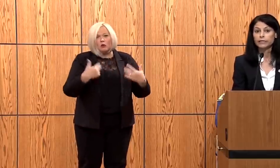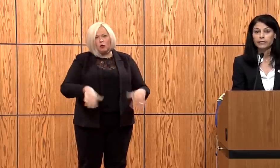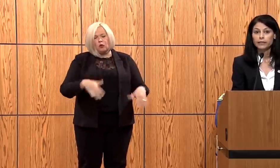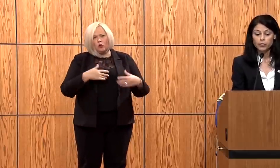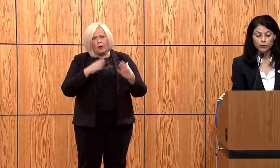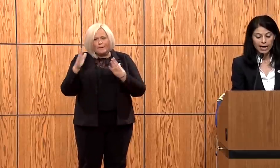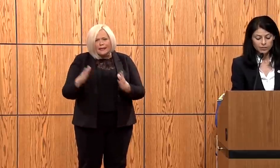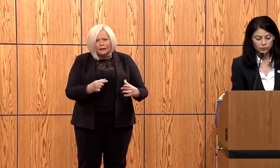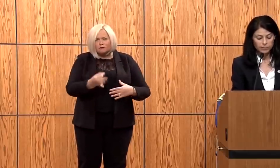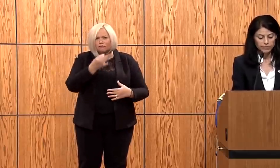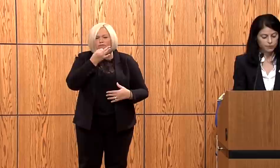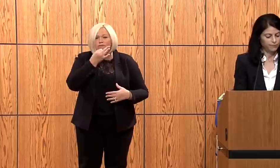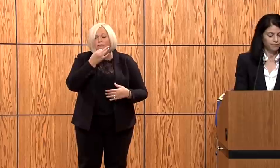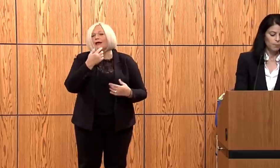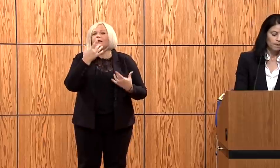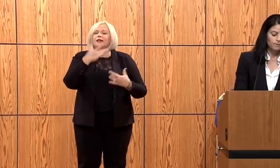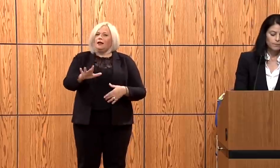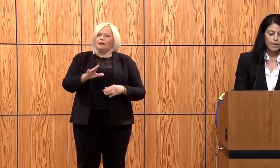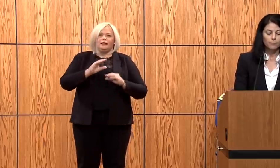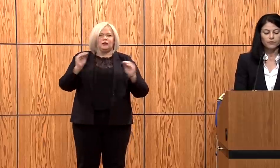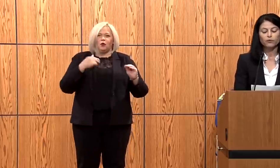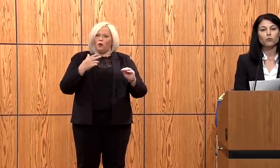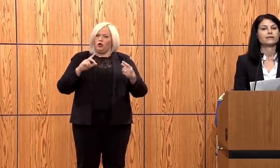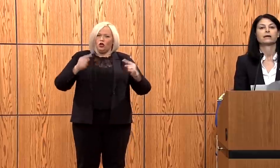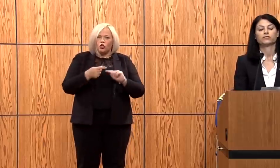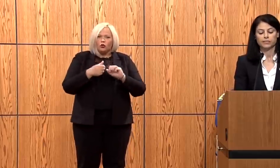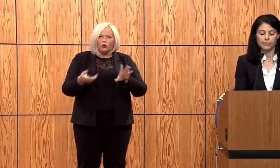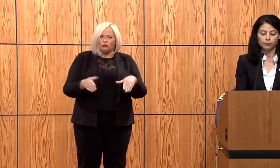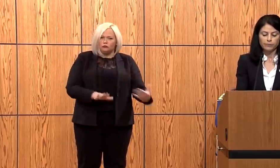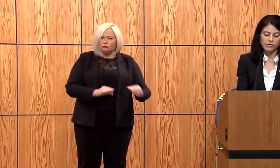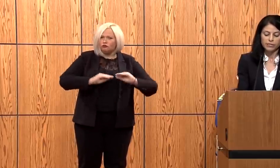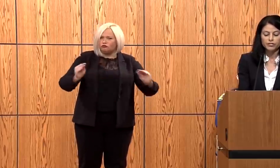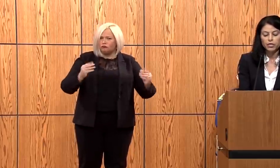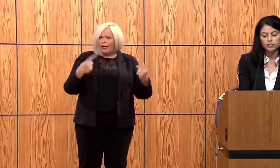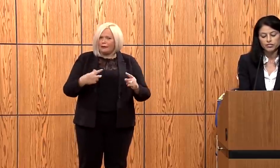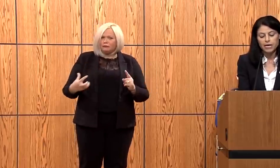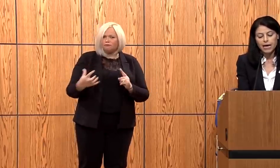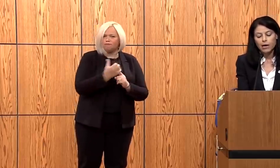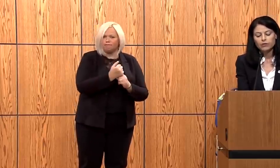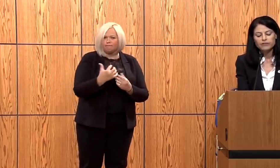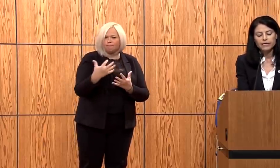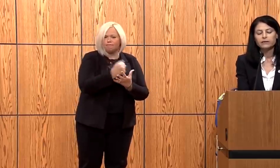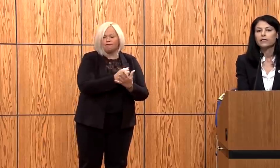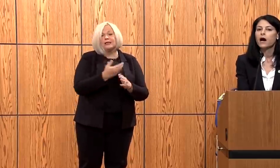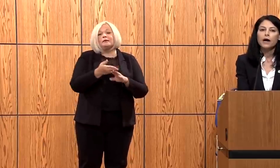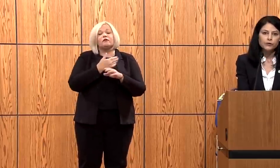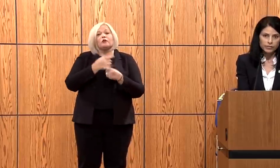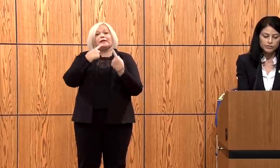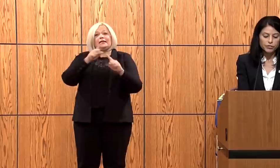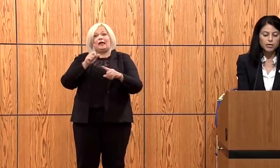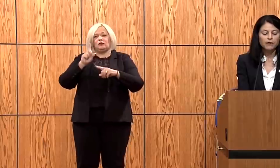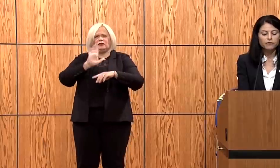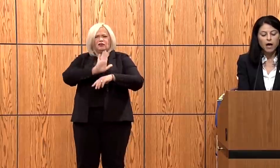QUESTION WAS CAREFULLY COORDINATED AND SKILLFULLY COORDINATED AND SKILLFULLY EXECUTED, RESULTING VERY EXECUTED, RESULTING VERY FORTUNATELY IN NO CASUALTIES.